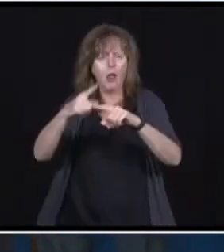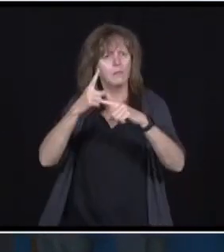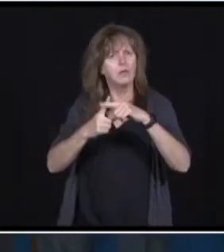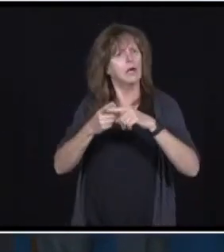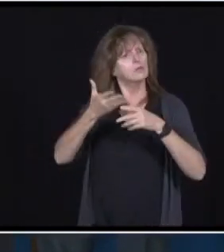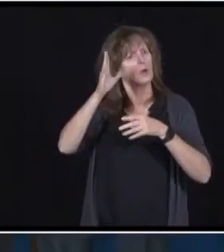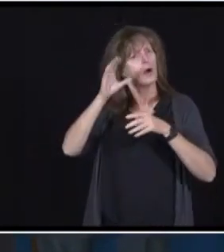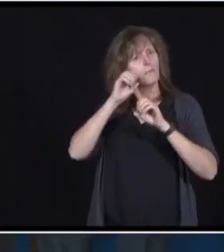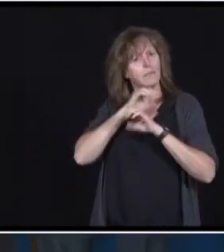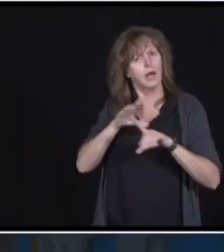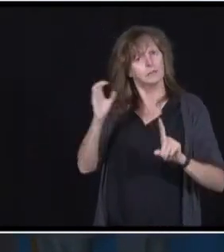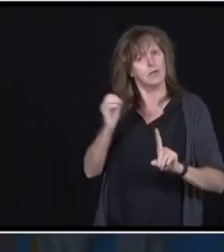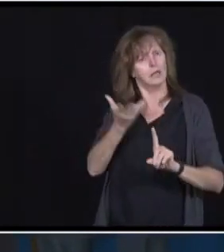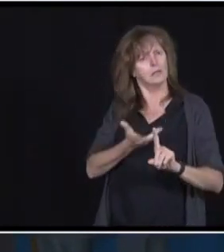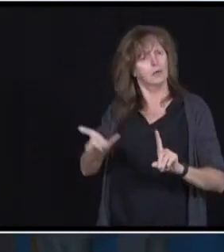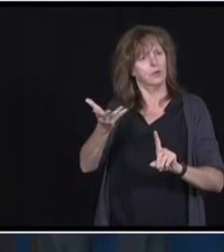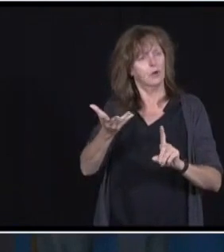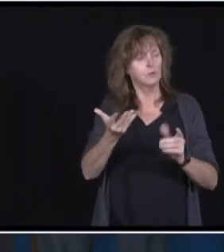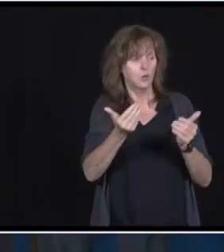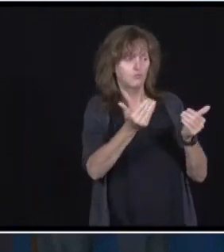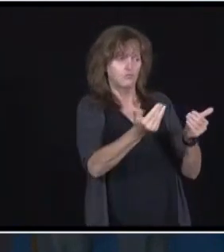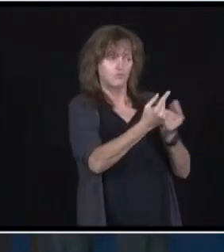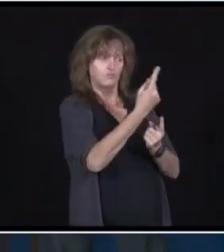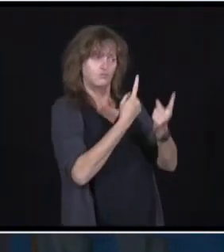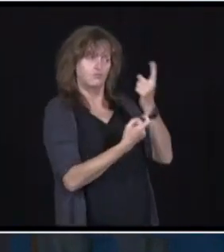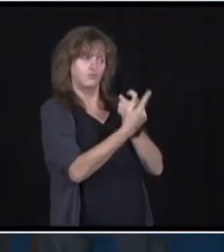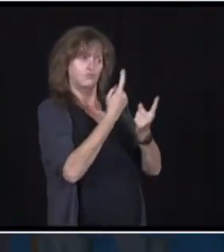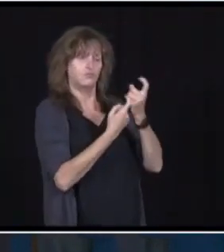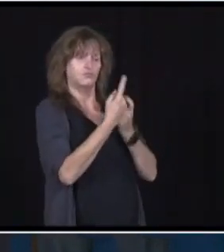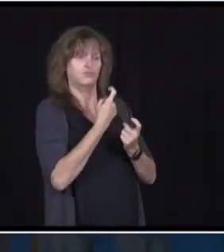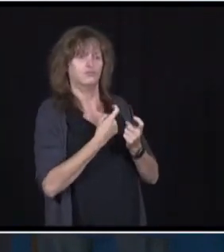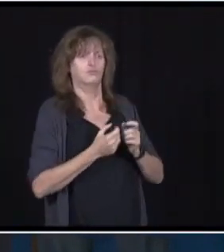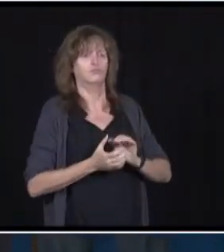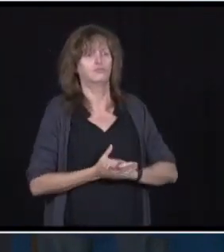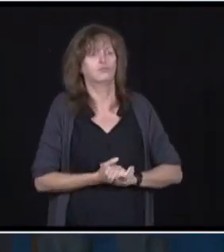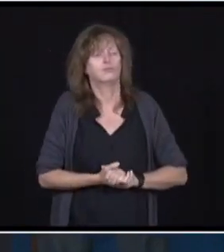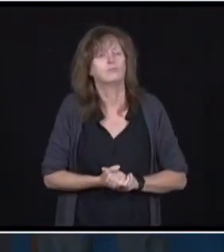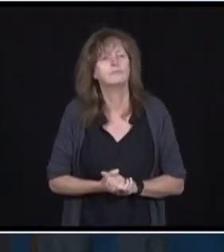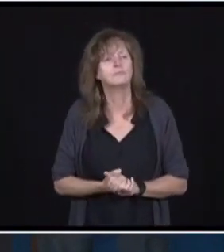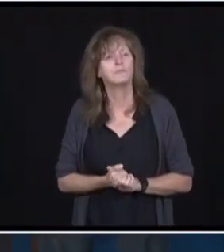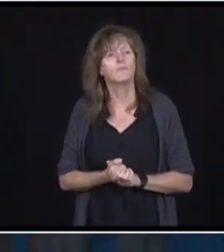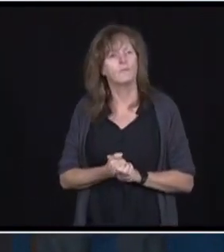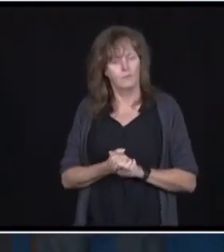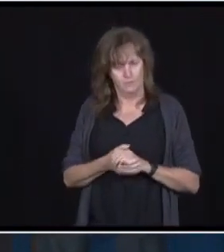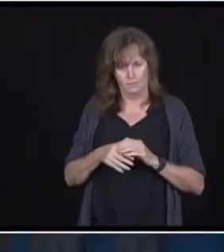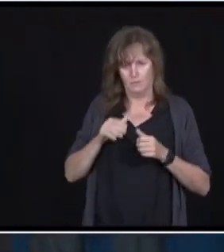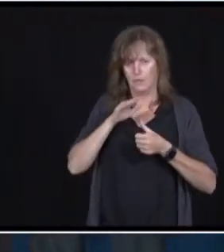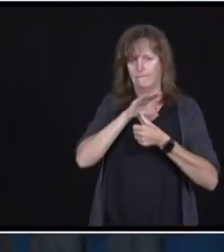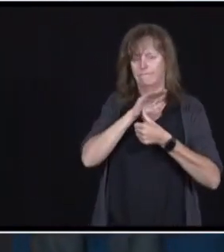you're fighting the forest fires and thank you. Thank you and God bless each and everyone of you and God